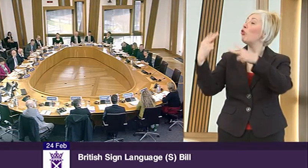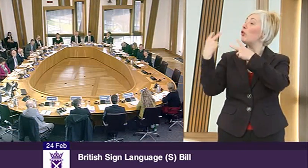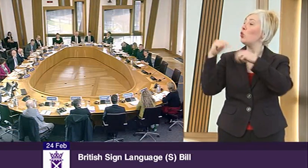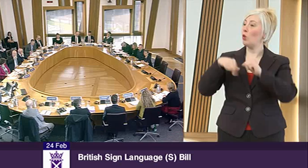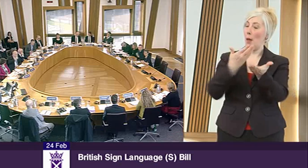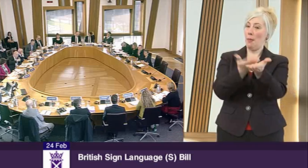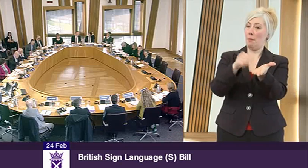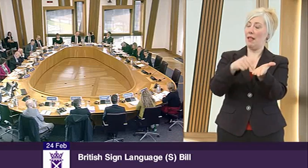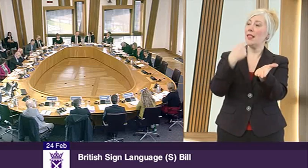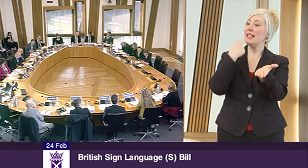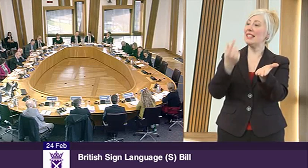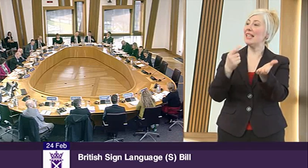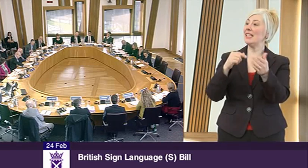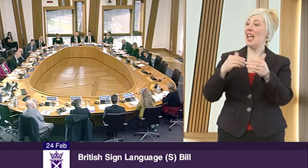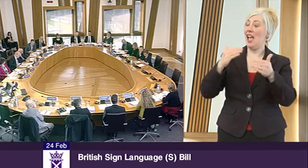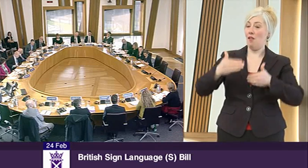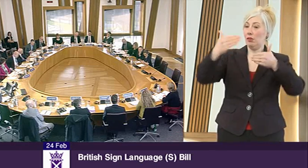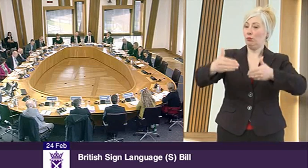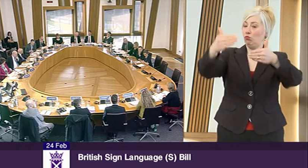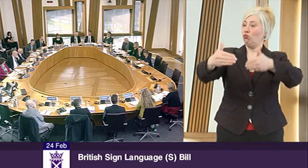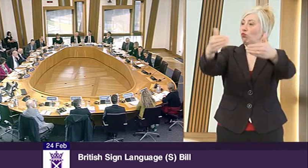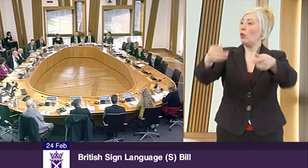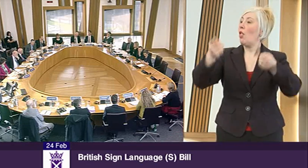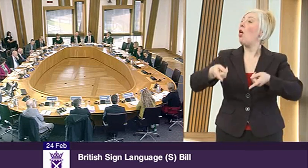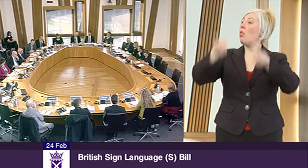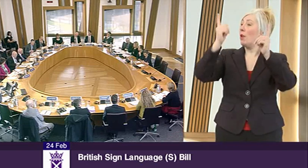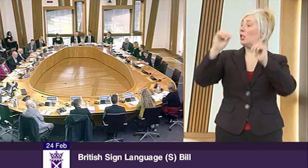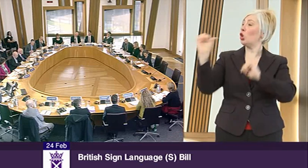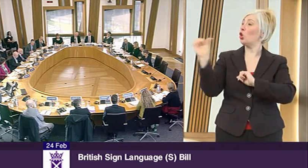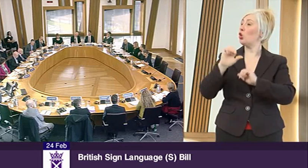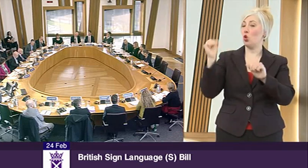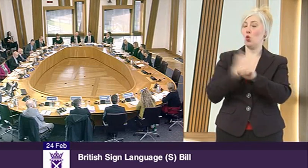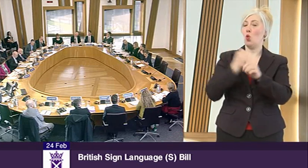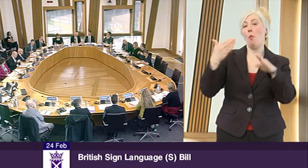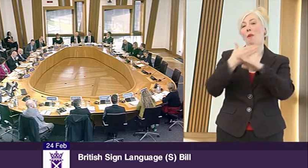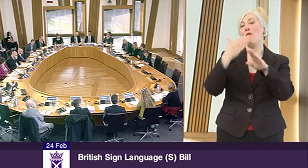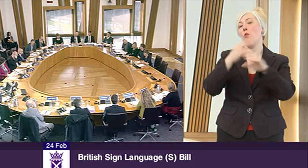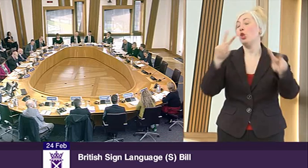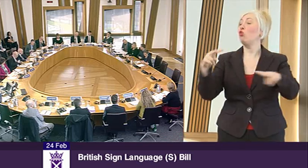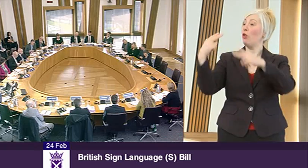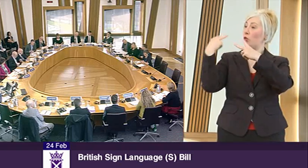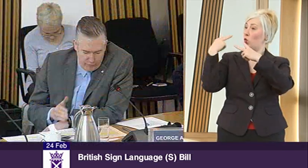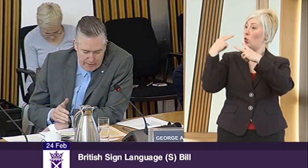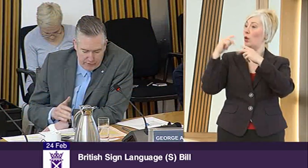is laid before the Scottish ministers that contains “an account of measures taken and